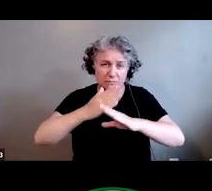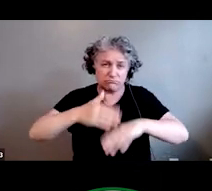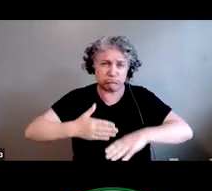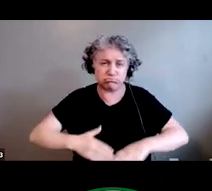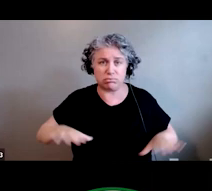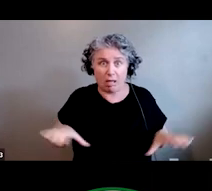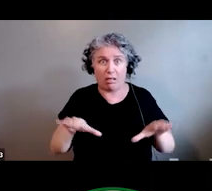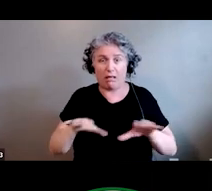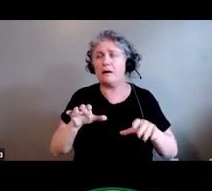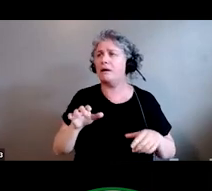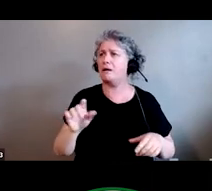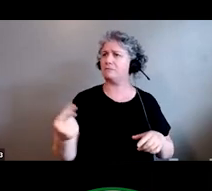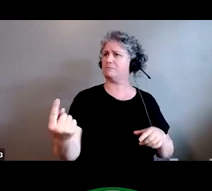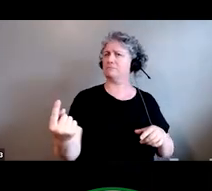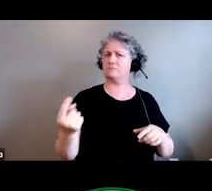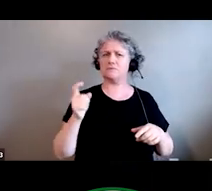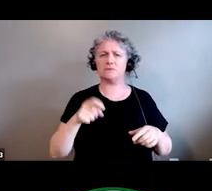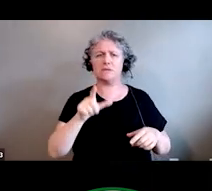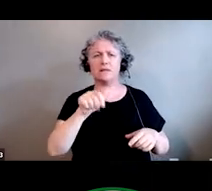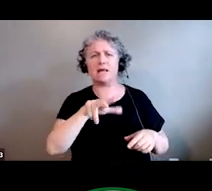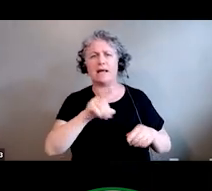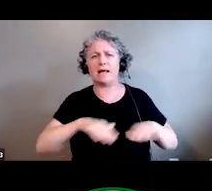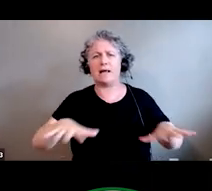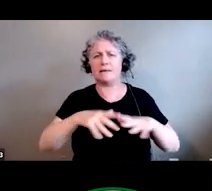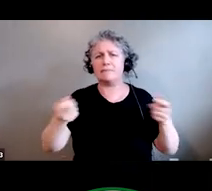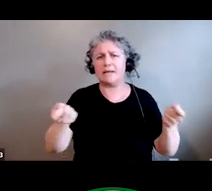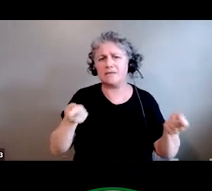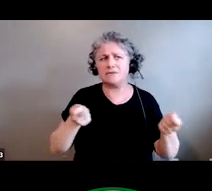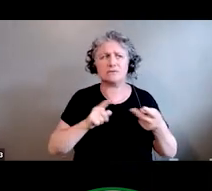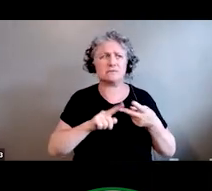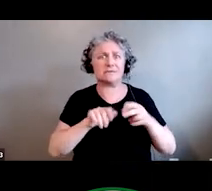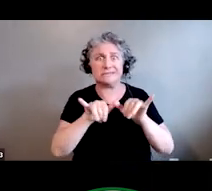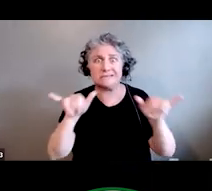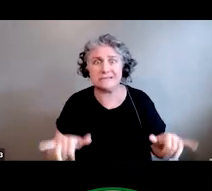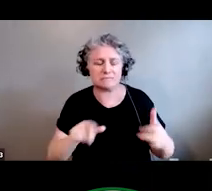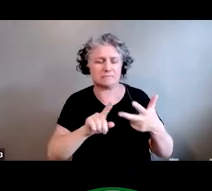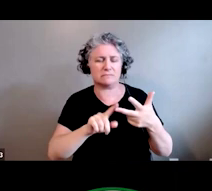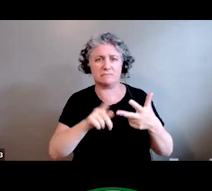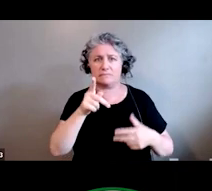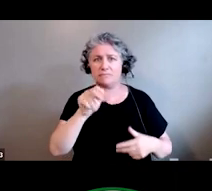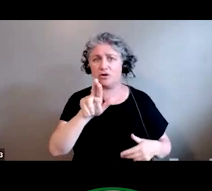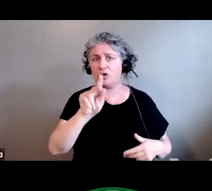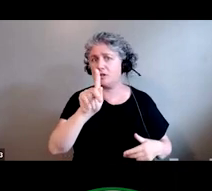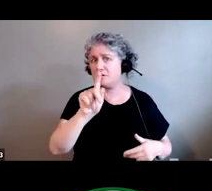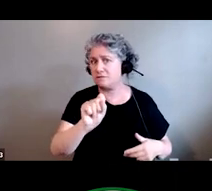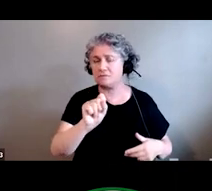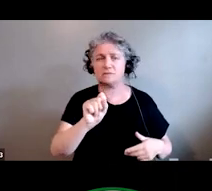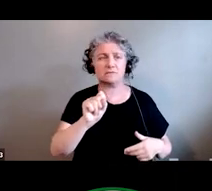It has to be our land managers and systems and parks having the knowledge and that. So